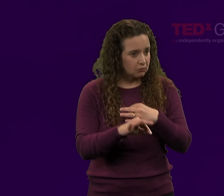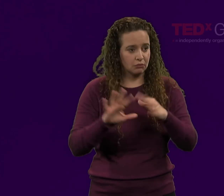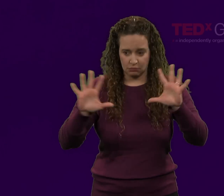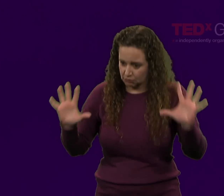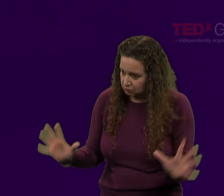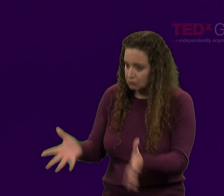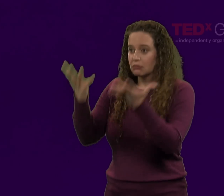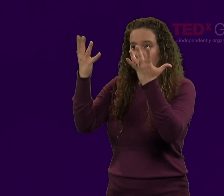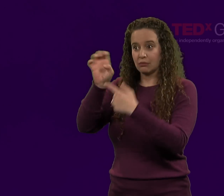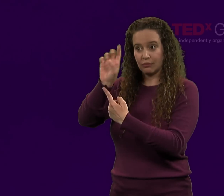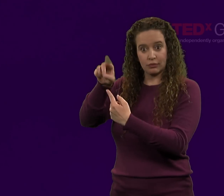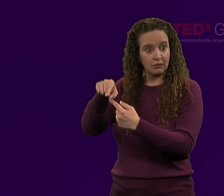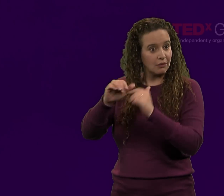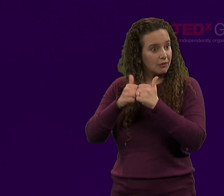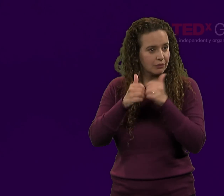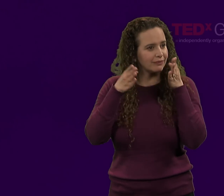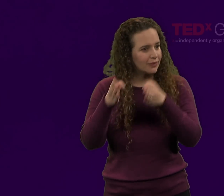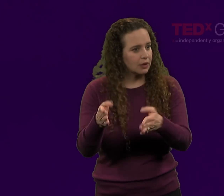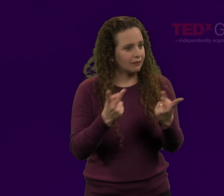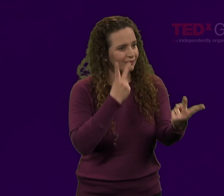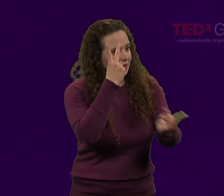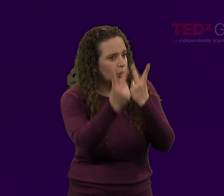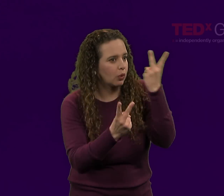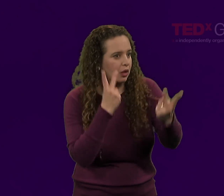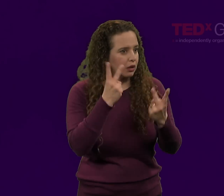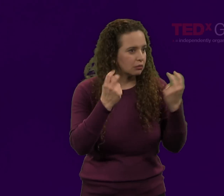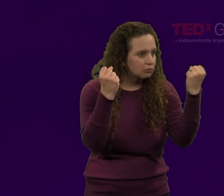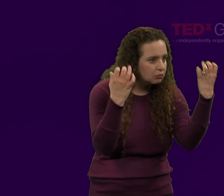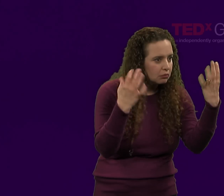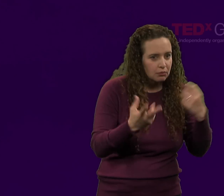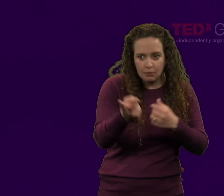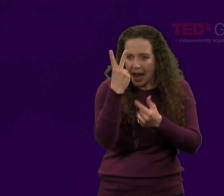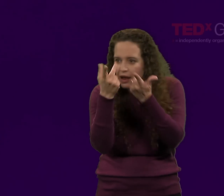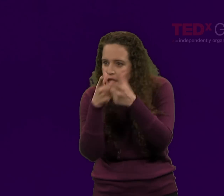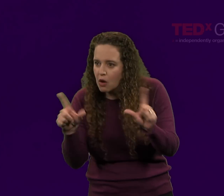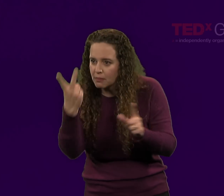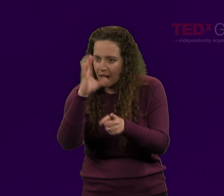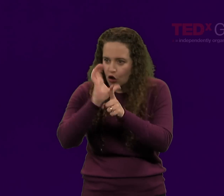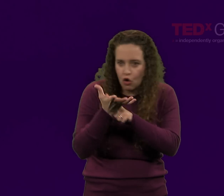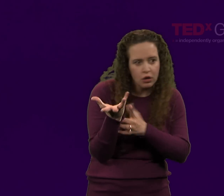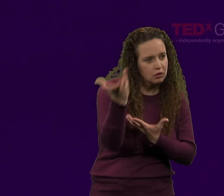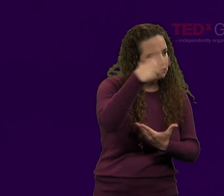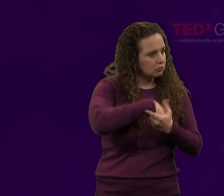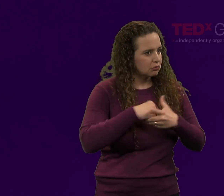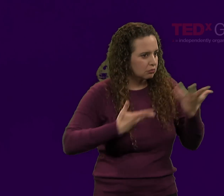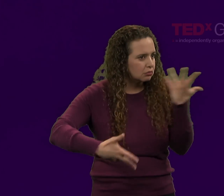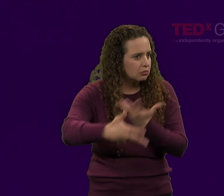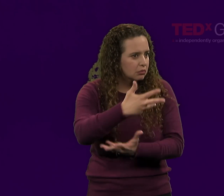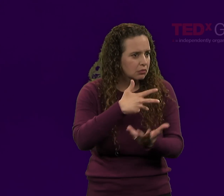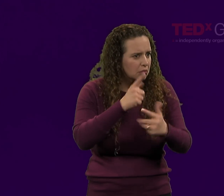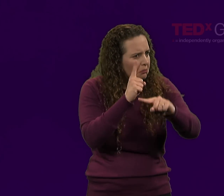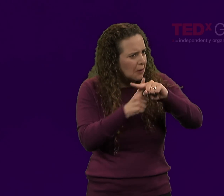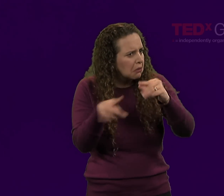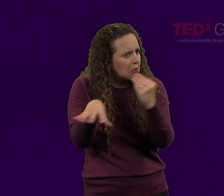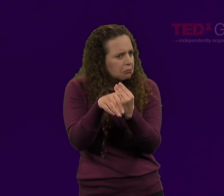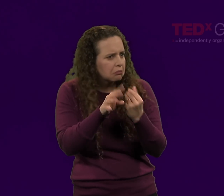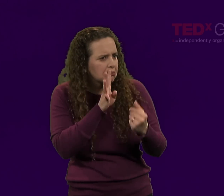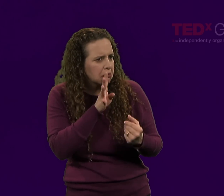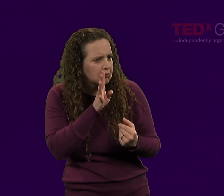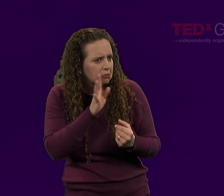But what if instead, we focused money on how deaf people can learn in a bilingual, bi-cultural environment, and if speech is accessible, of course, add that,